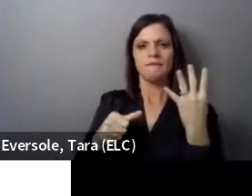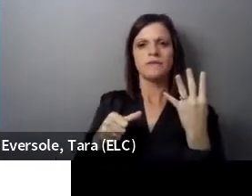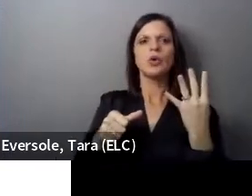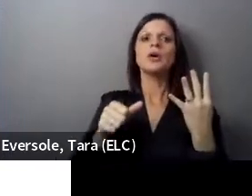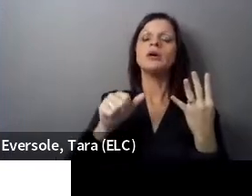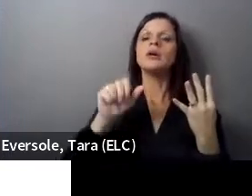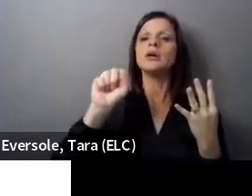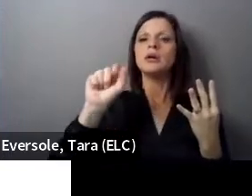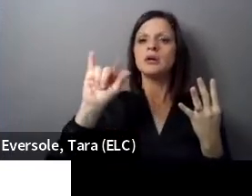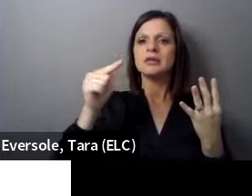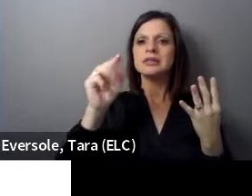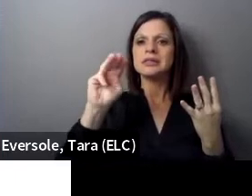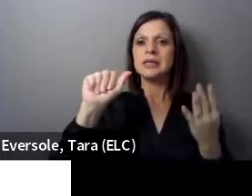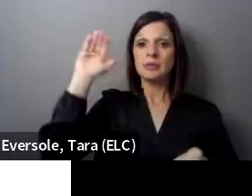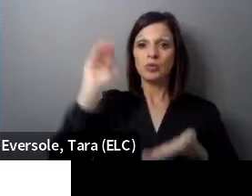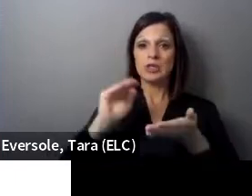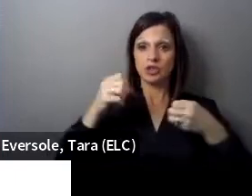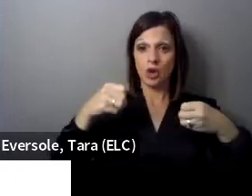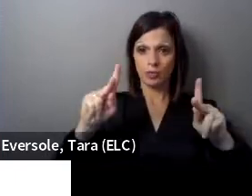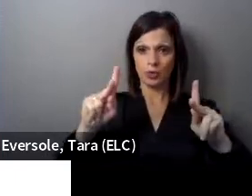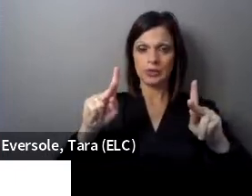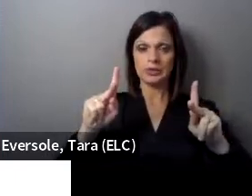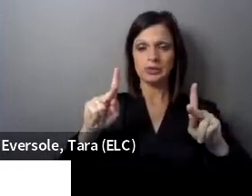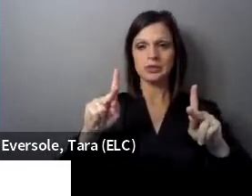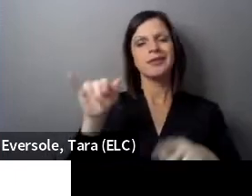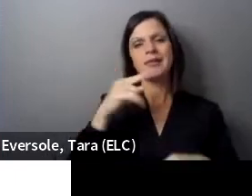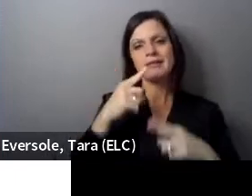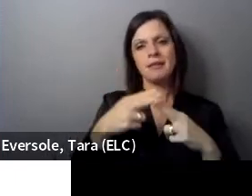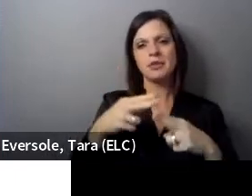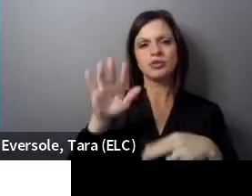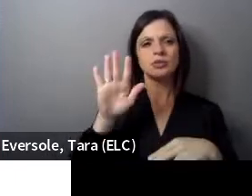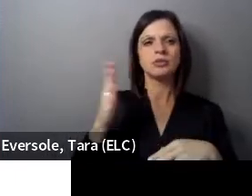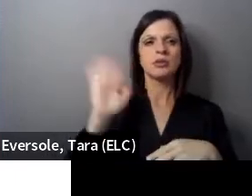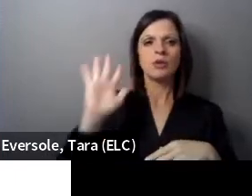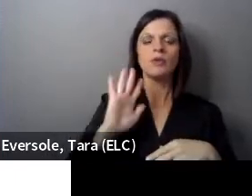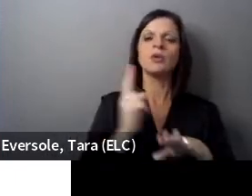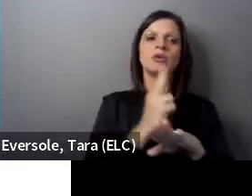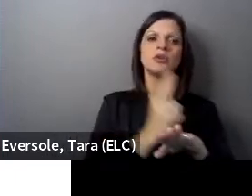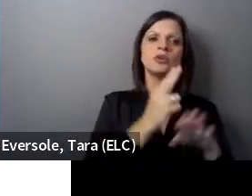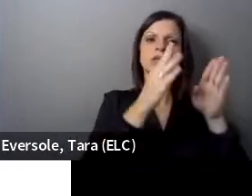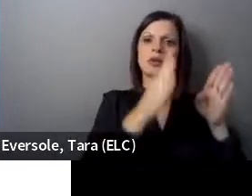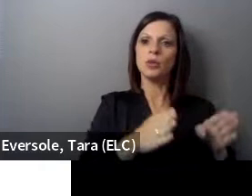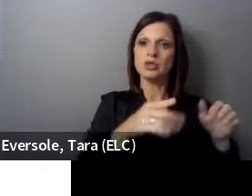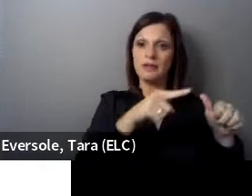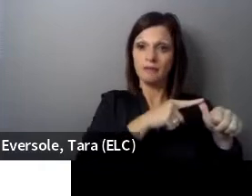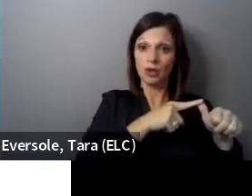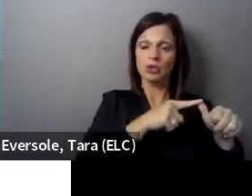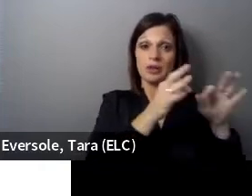opportunities. Like I said using the recovery center language in identifying and eliminating structural barriers and using sympathetic narratives